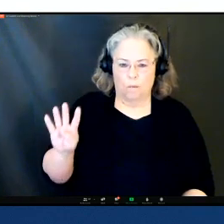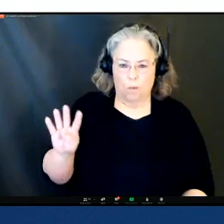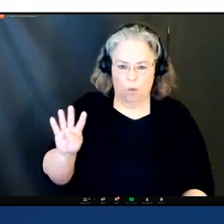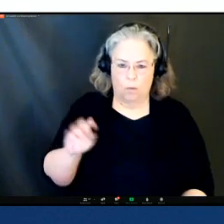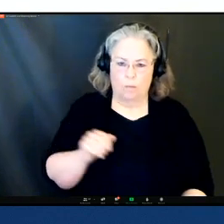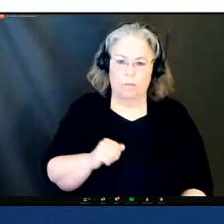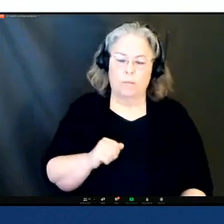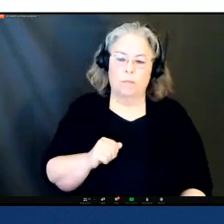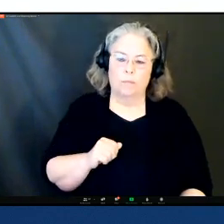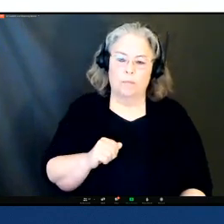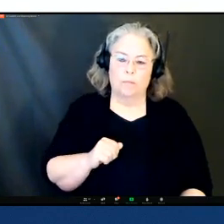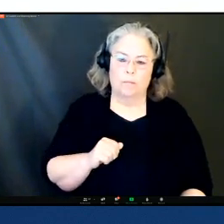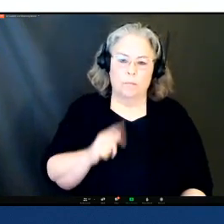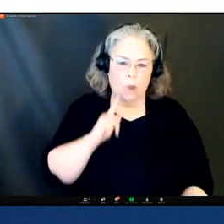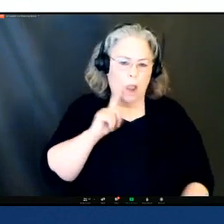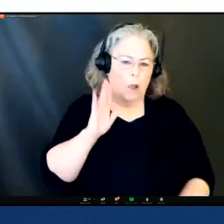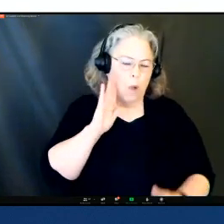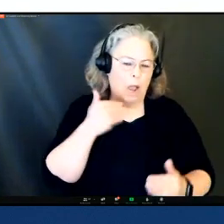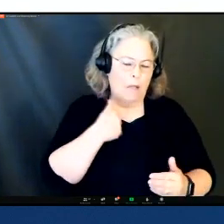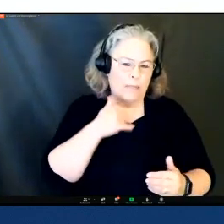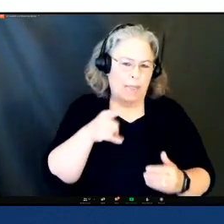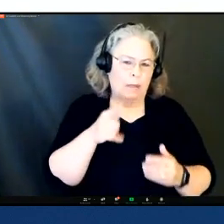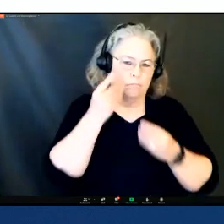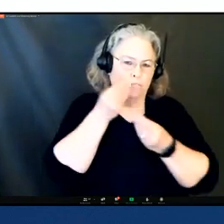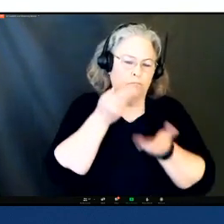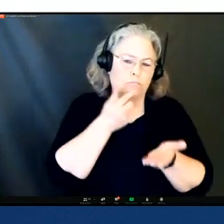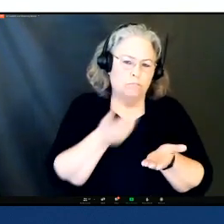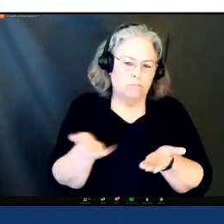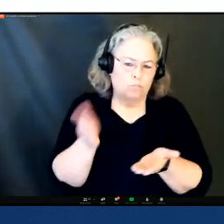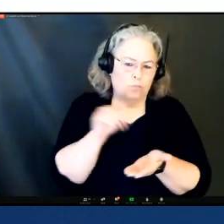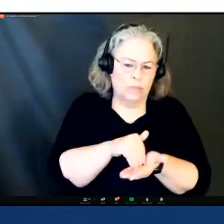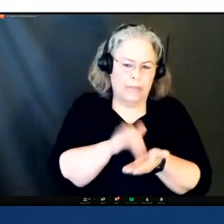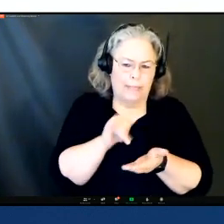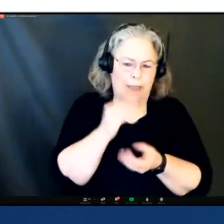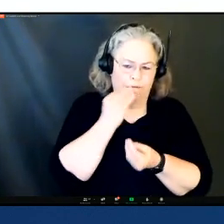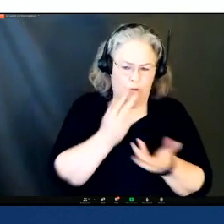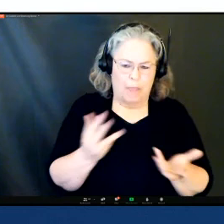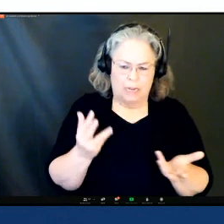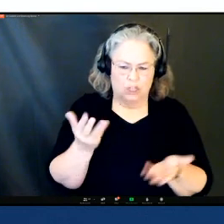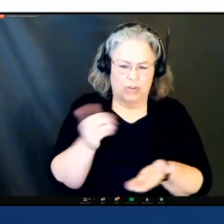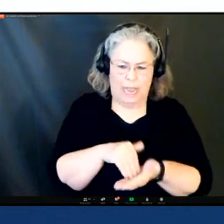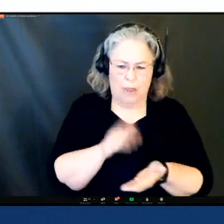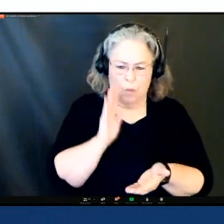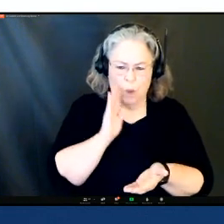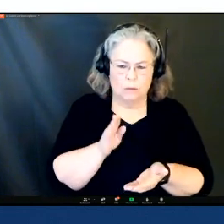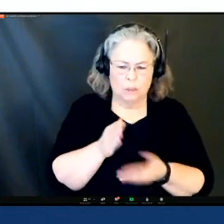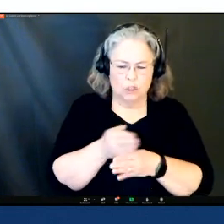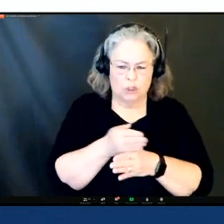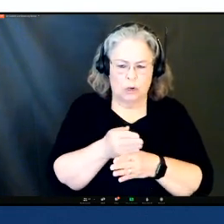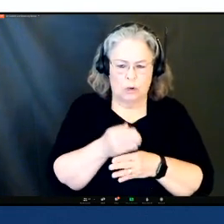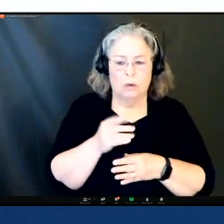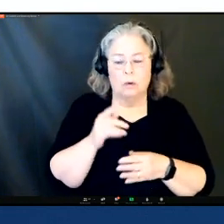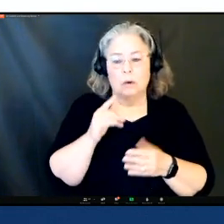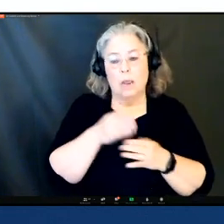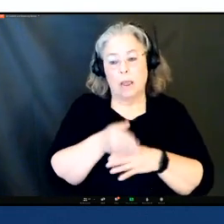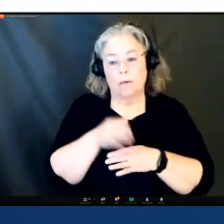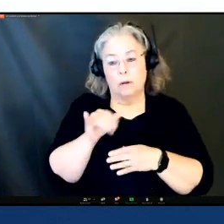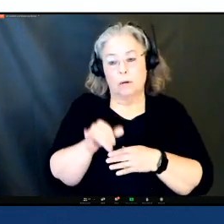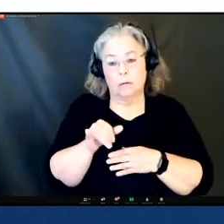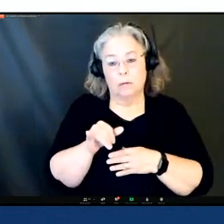Again, we'll have that information repeated again for you a little bit later on. And having said that, we will go ahead and begin